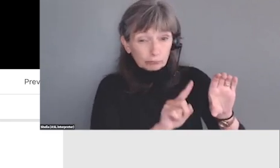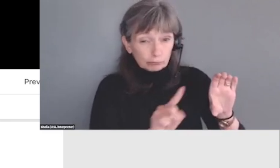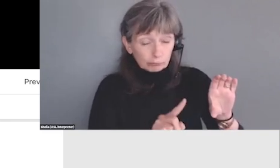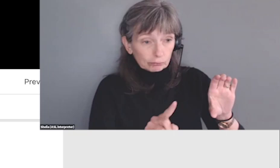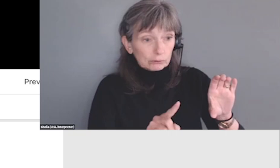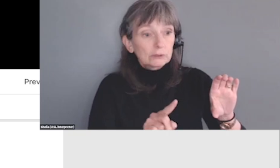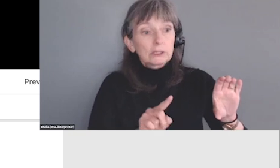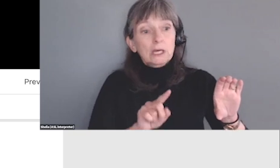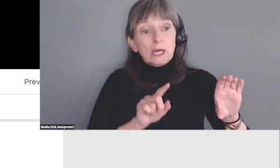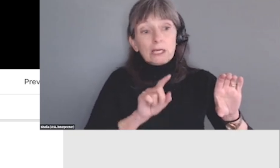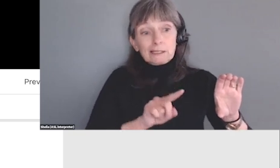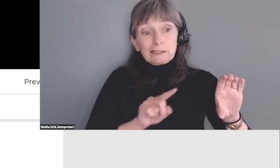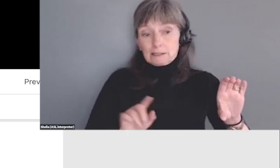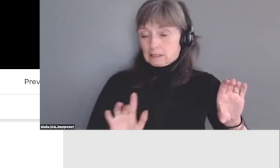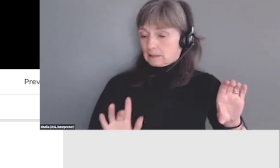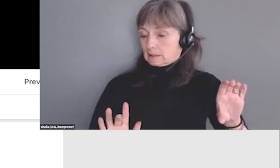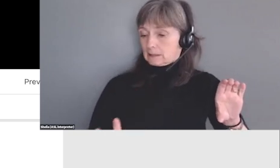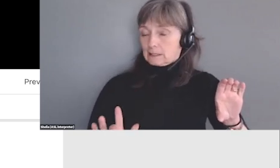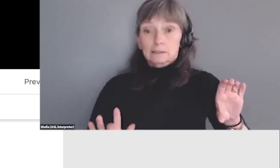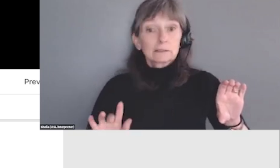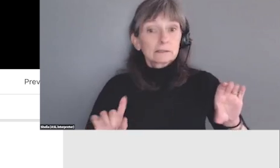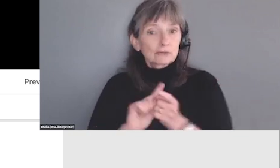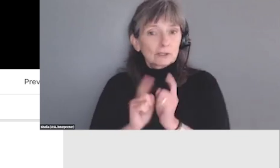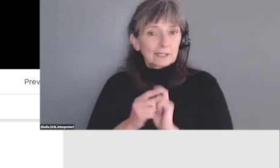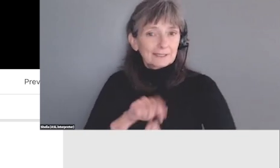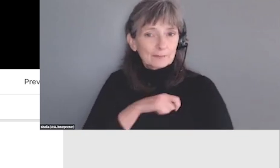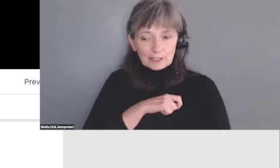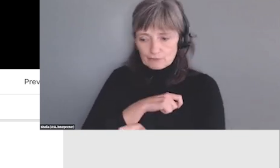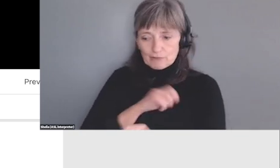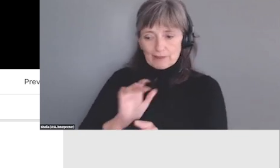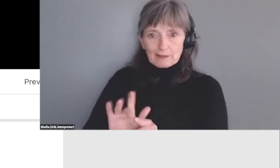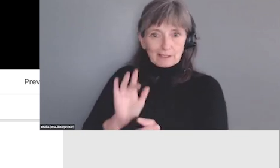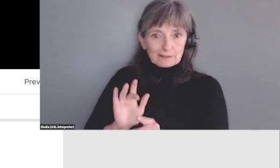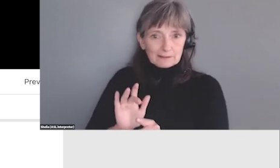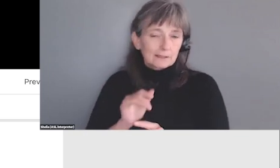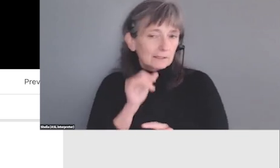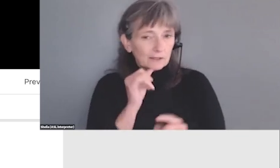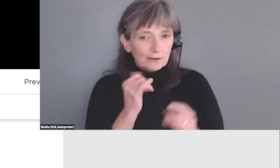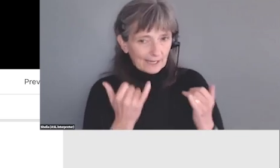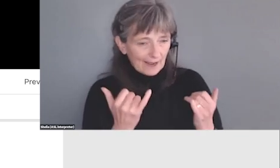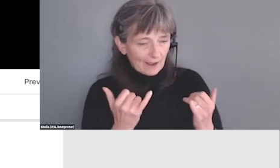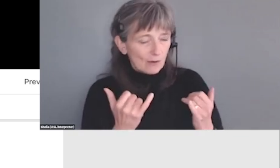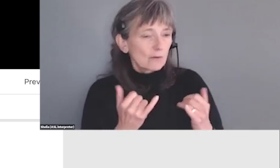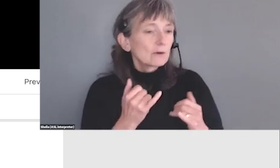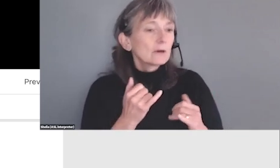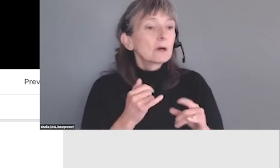"Translate to Spanish" option. I'm not going to do that now for the purposes of this book.